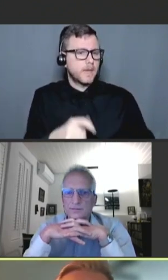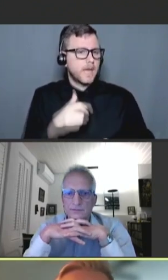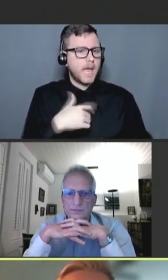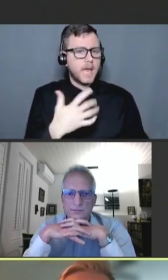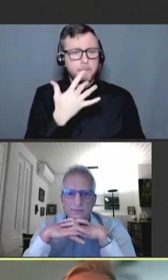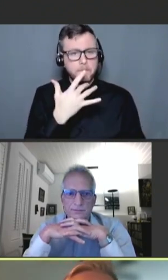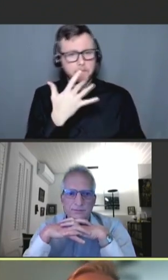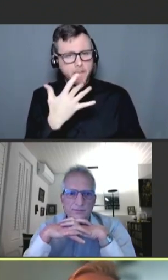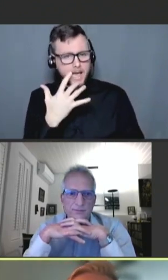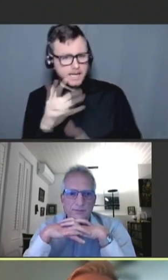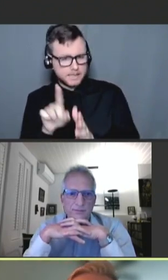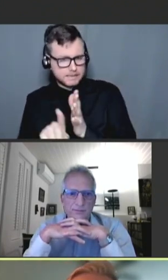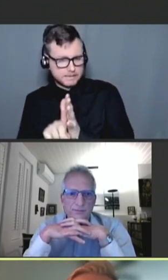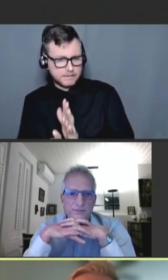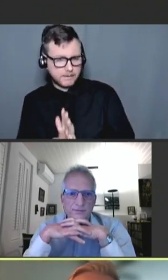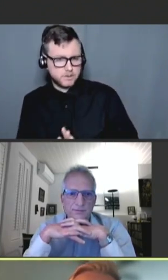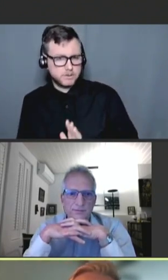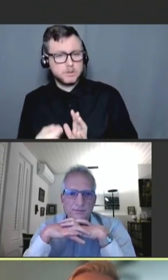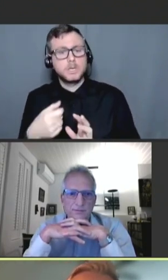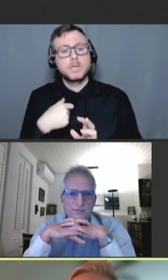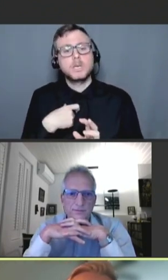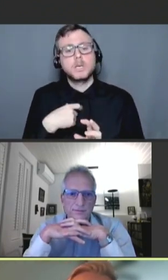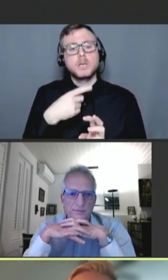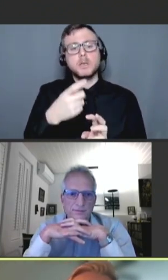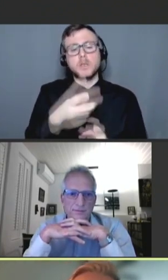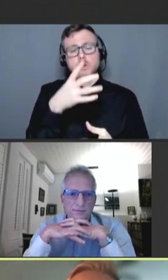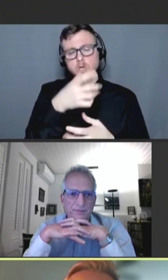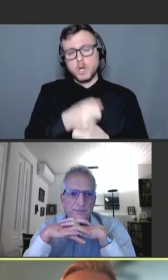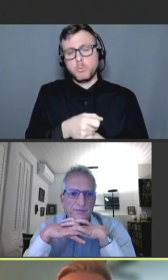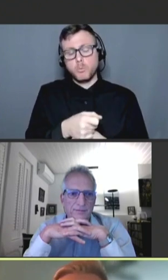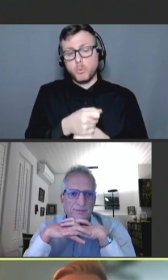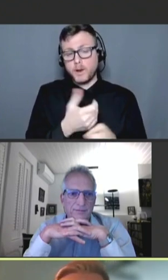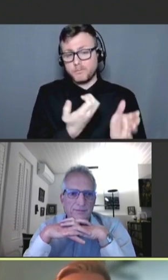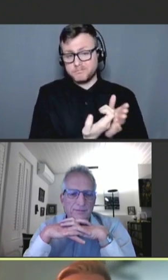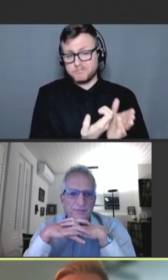team of investigators, and the summary of findings I'll present to you today have been peer reviewed.